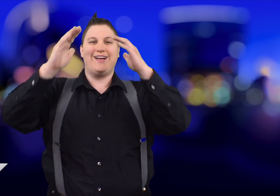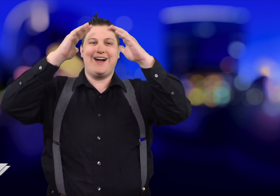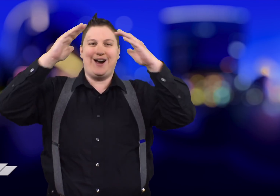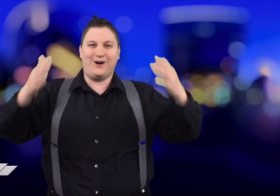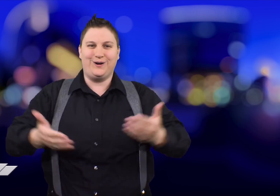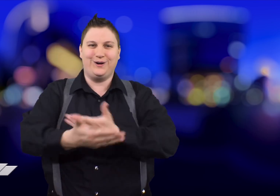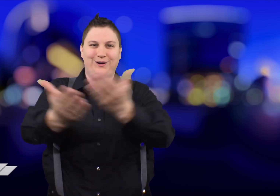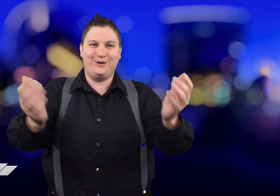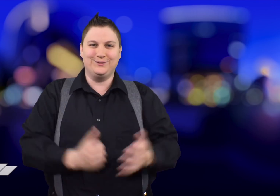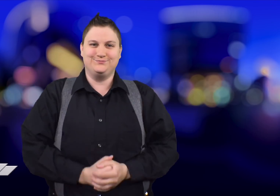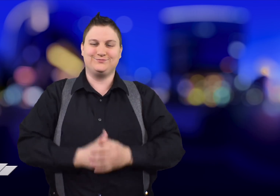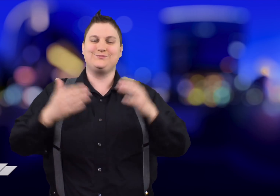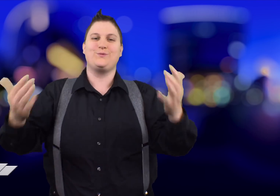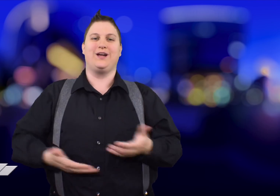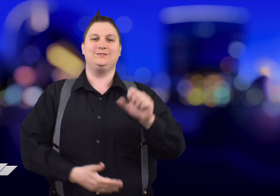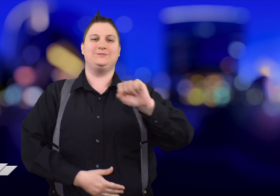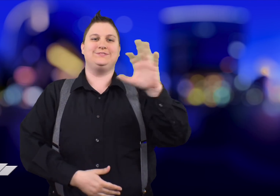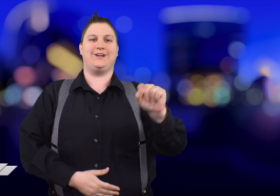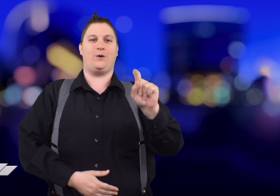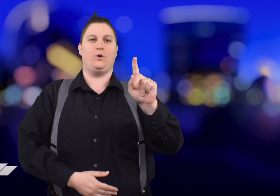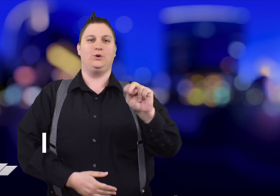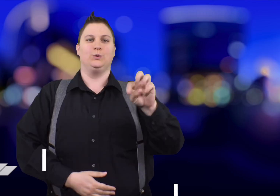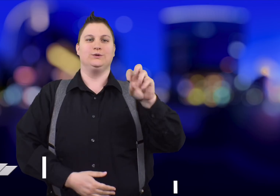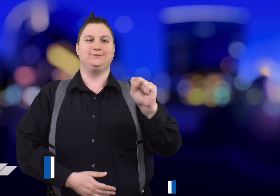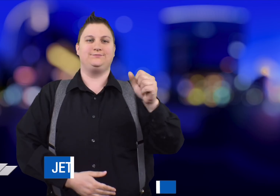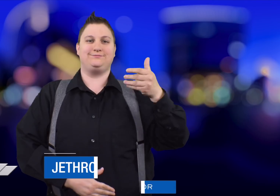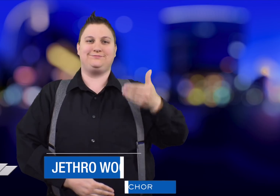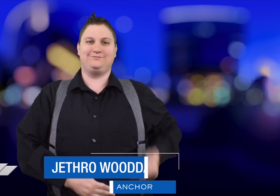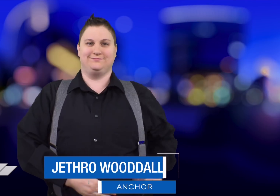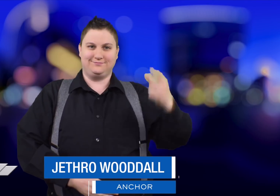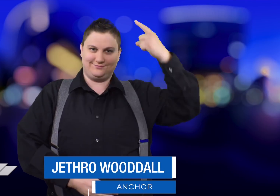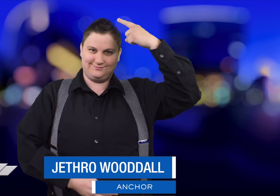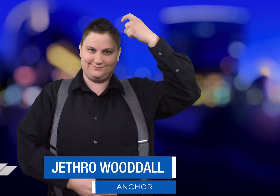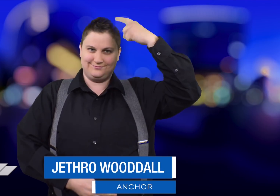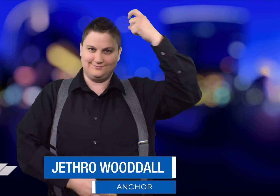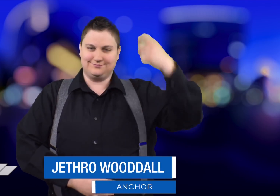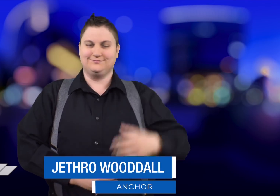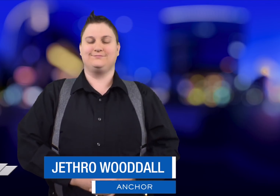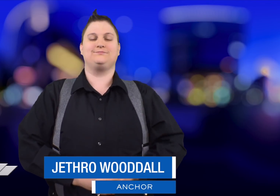Hello everyone. Welcome to Sign1News. I'm Jethro Wooddall.